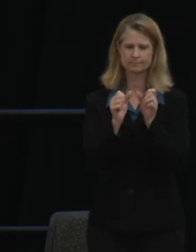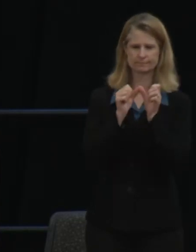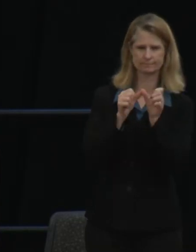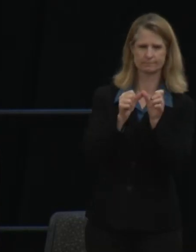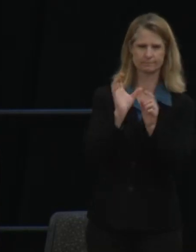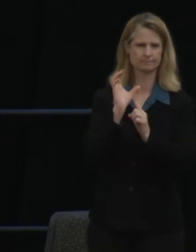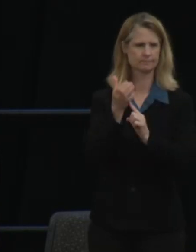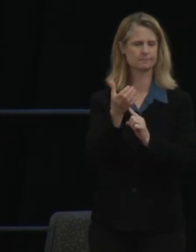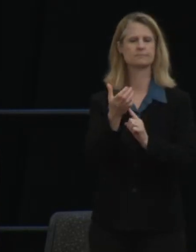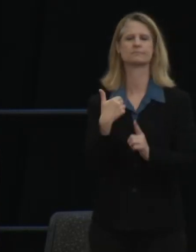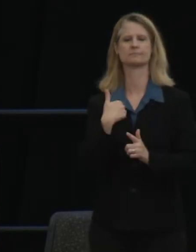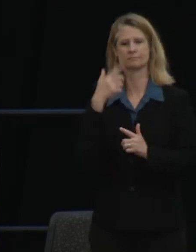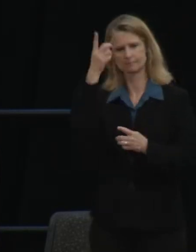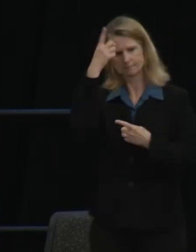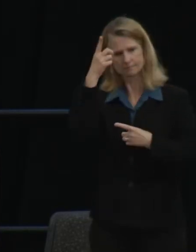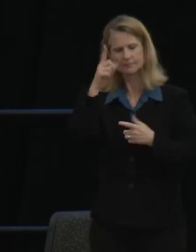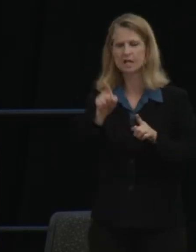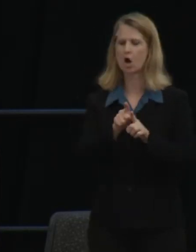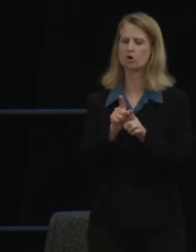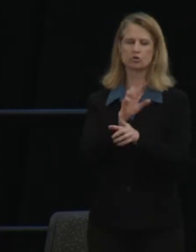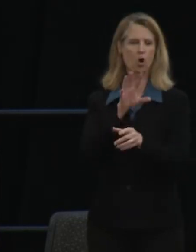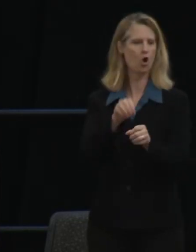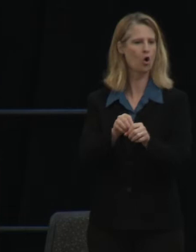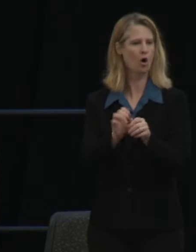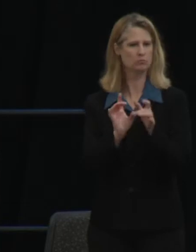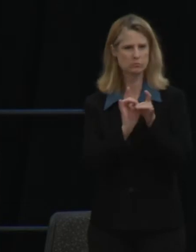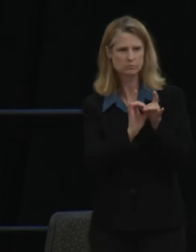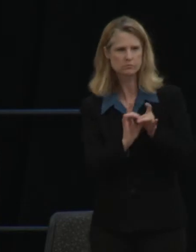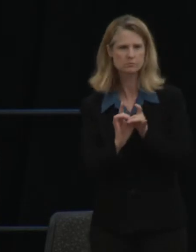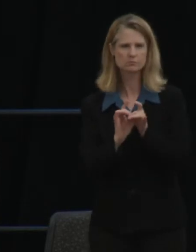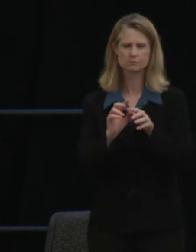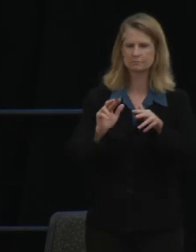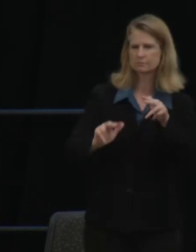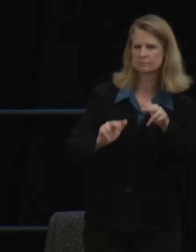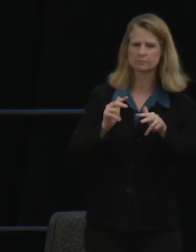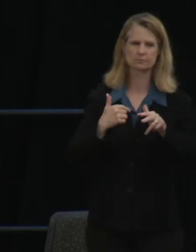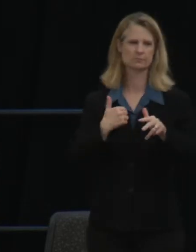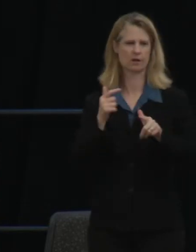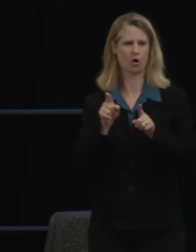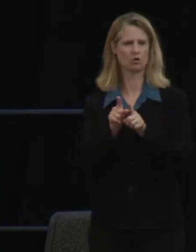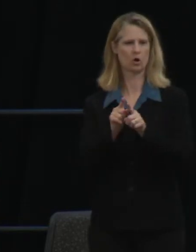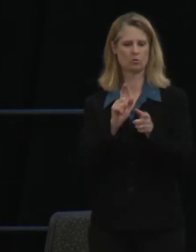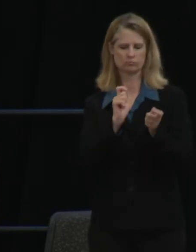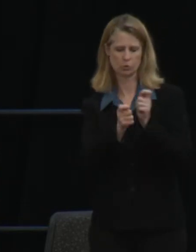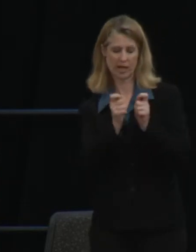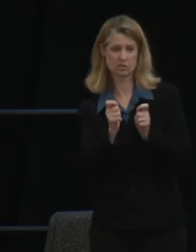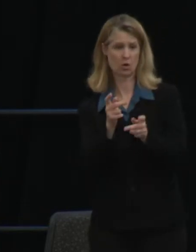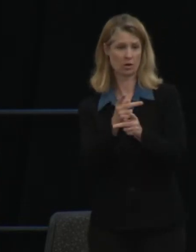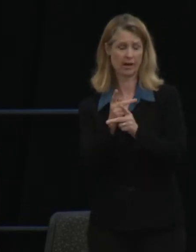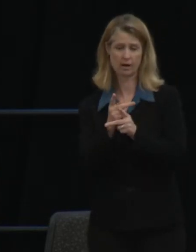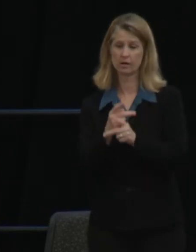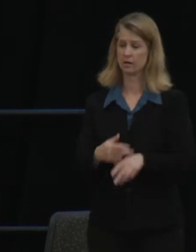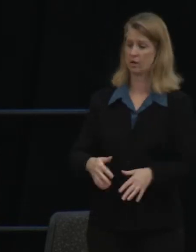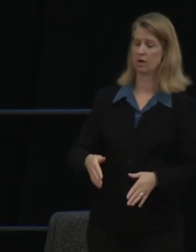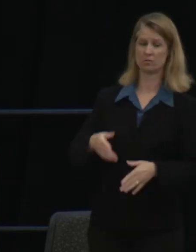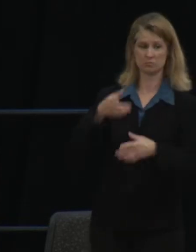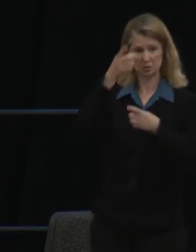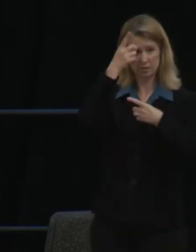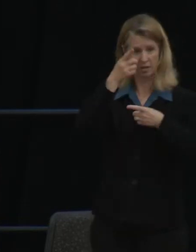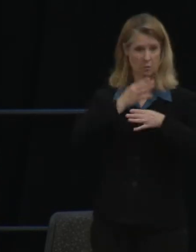primary care, including care coordination, and transitional care, disease prevention, and wellness,